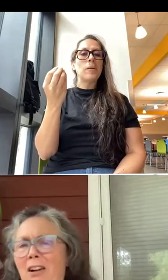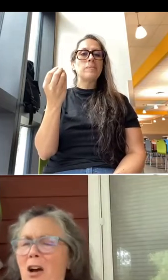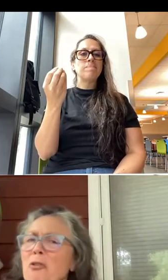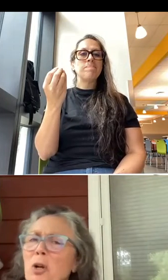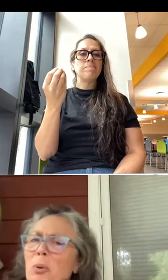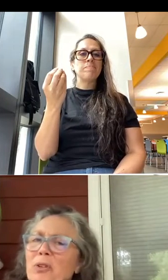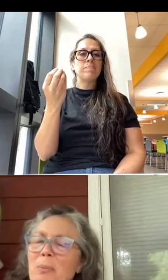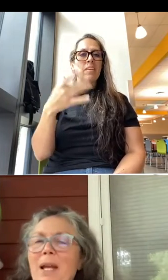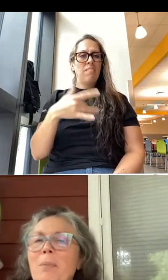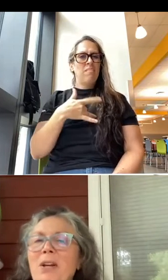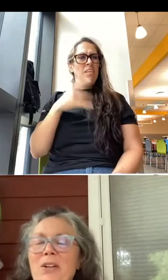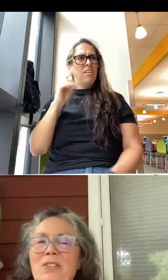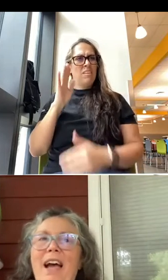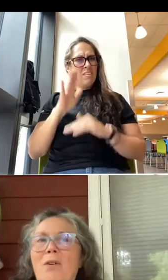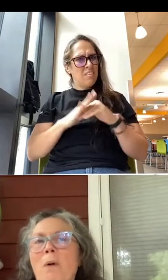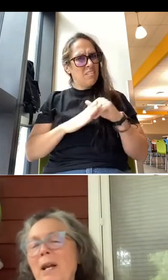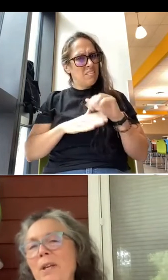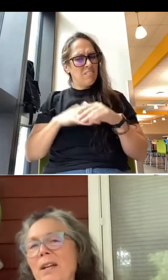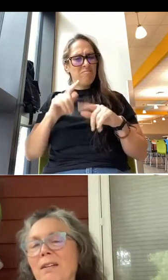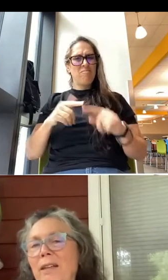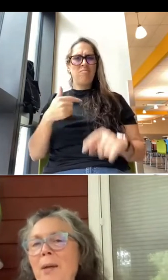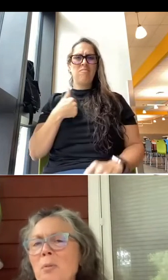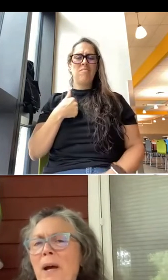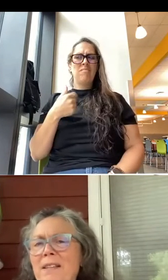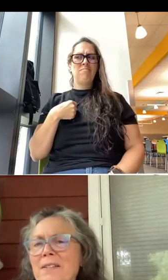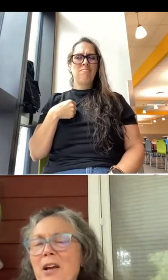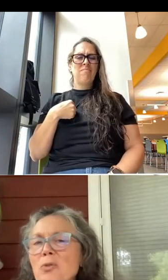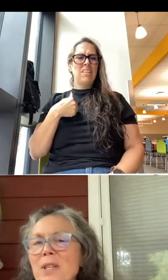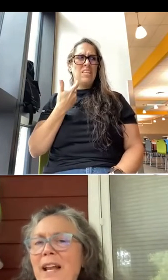uncomfortable to me, because I don't want to be claimed by this country that I